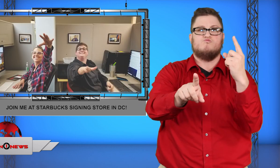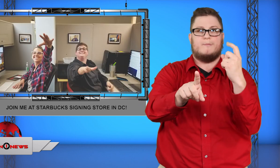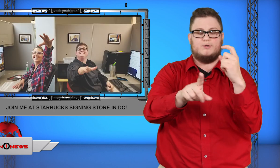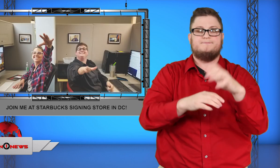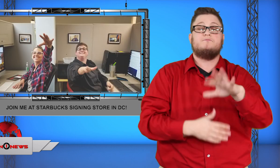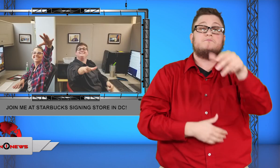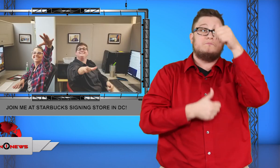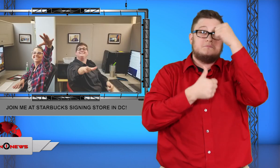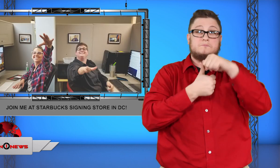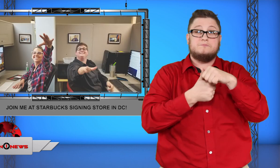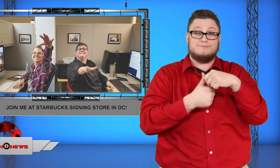And one more thing before I go.